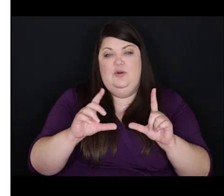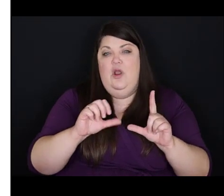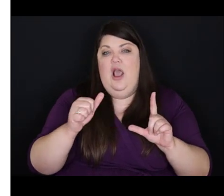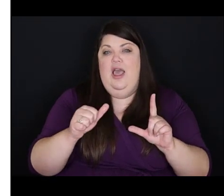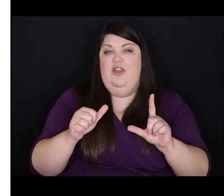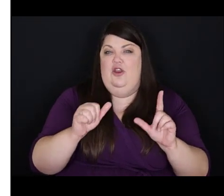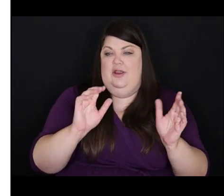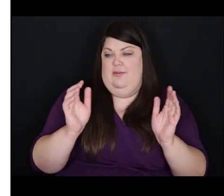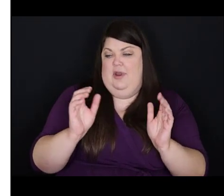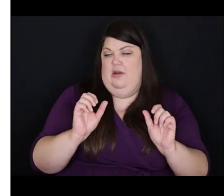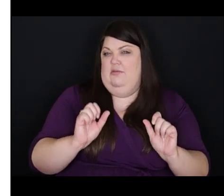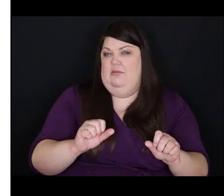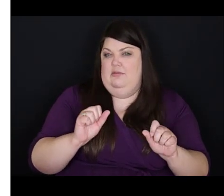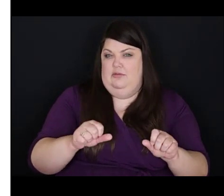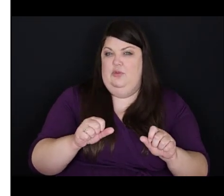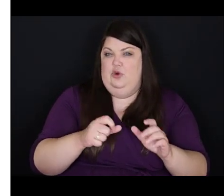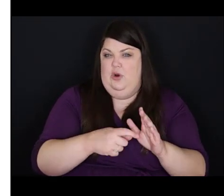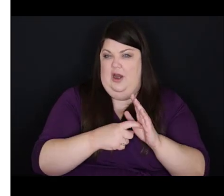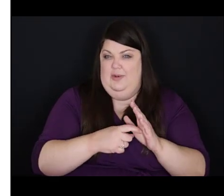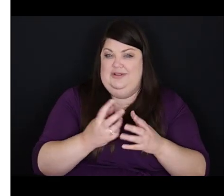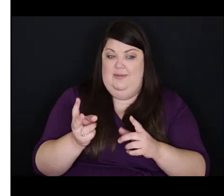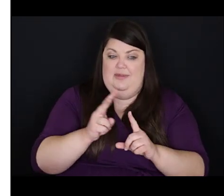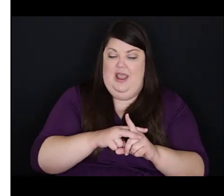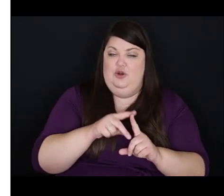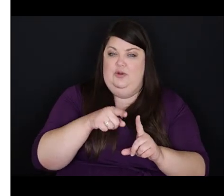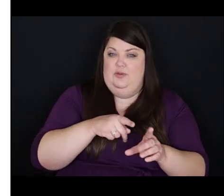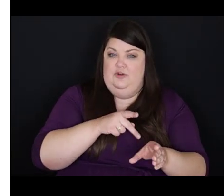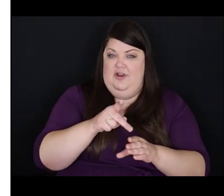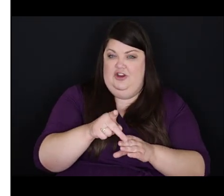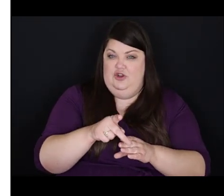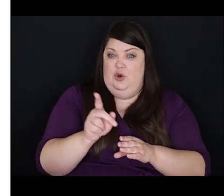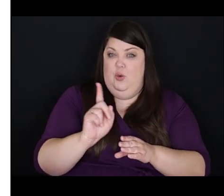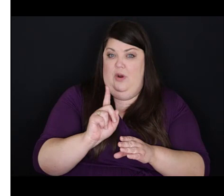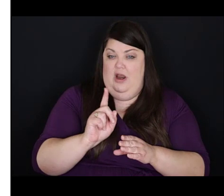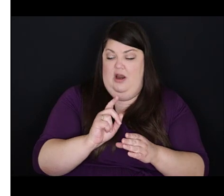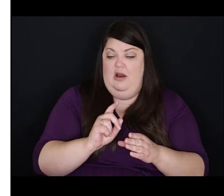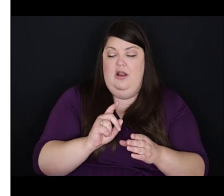that apply to the profession in which such personnel are providing VR services.